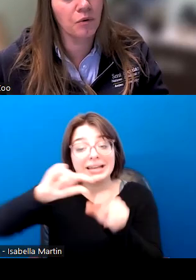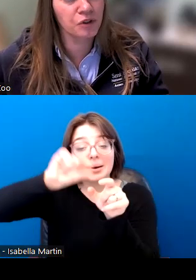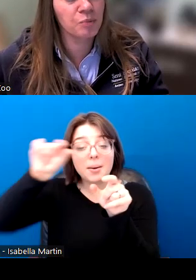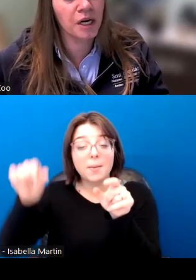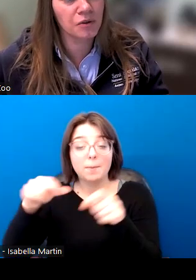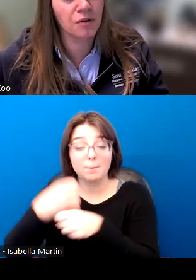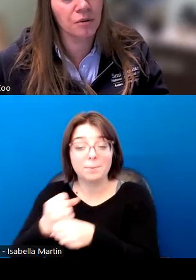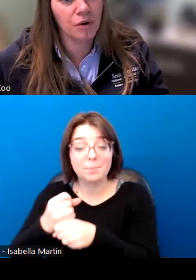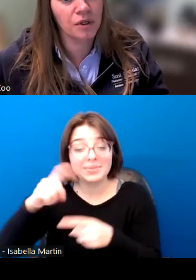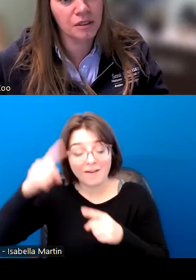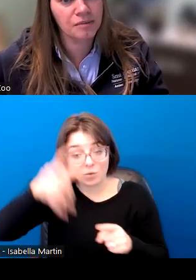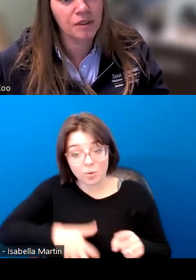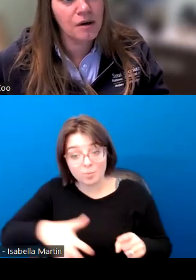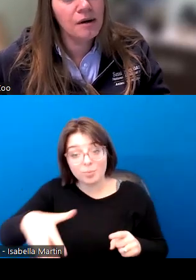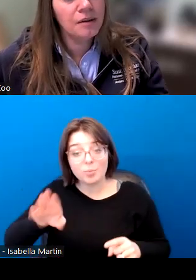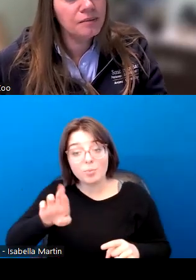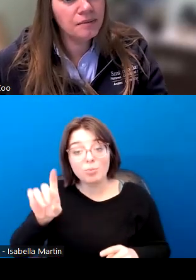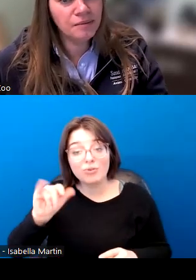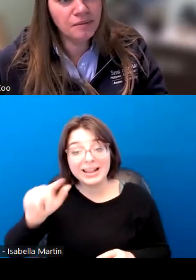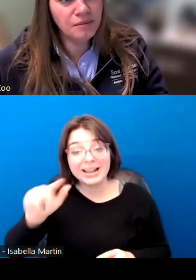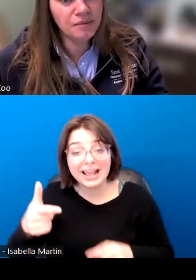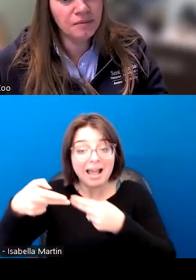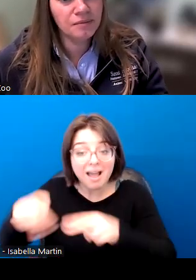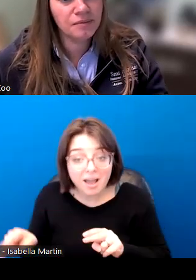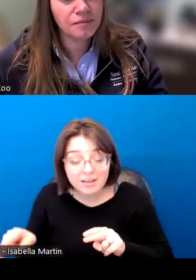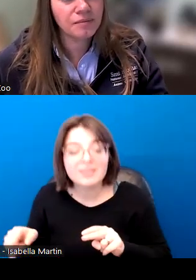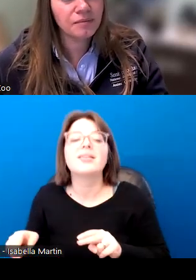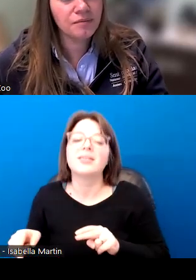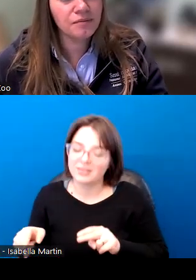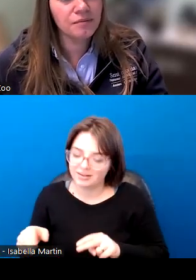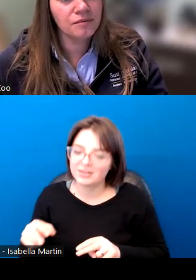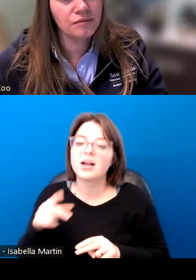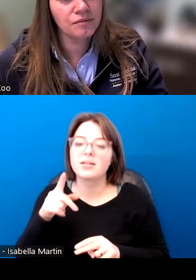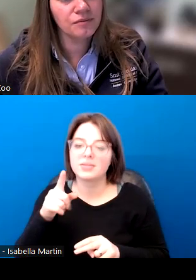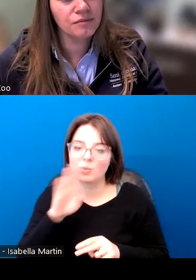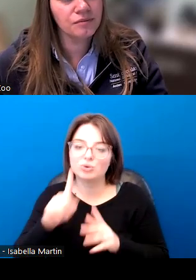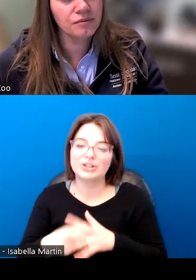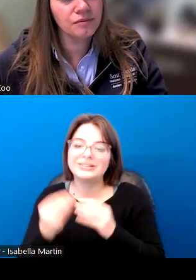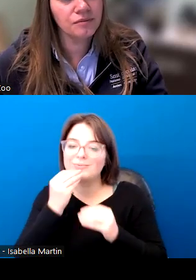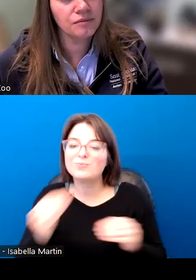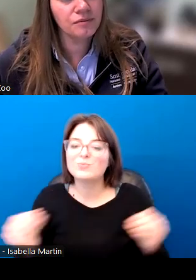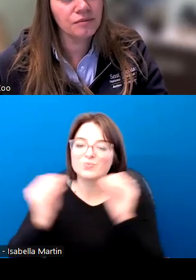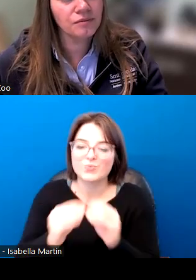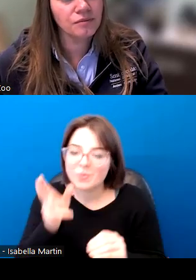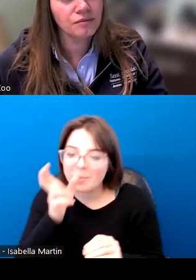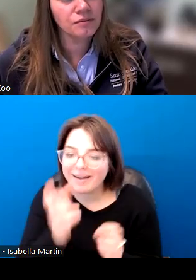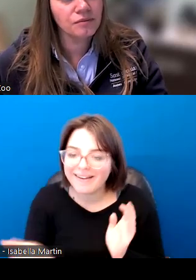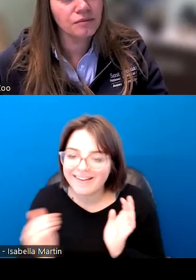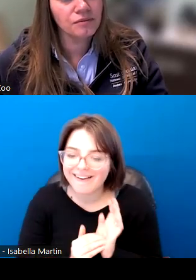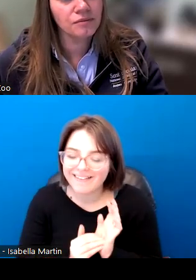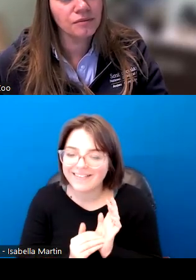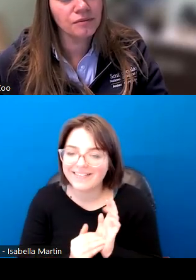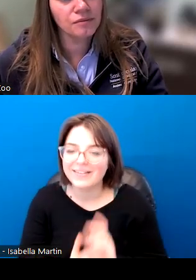reduce back those other components. >>Shellie: Very cool, so you mentioned all of these different changes